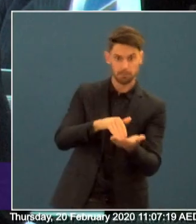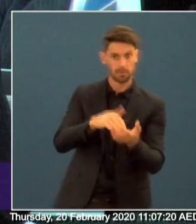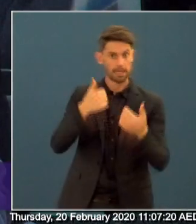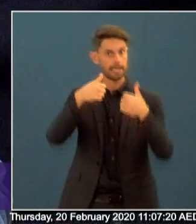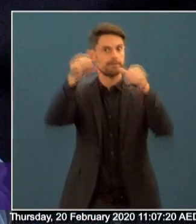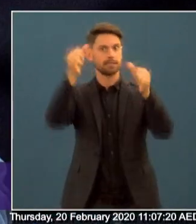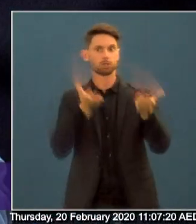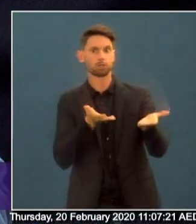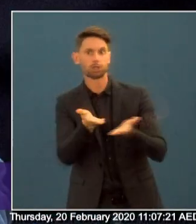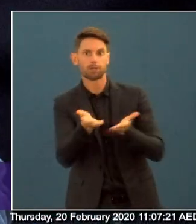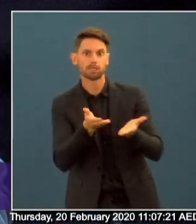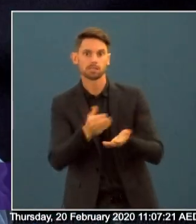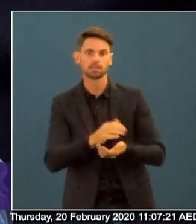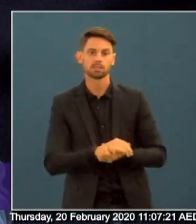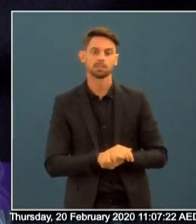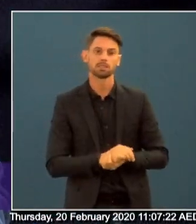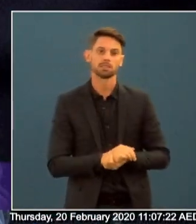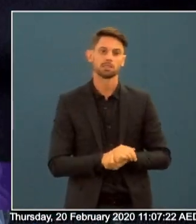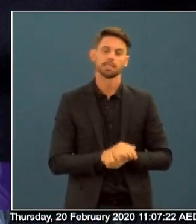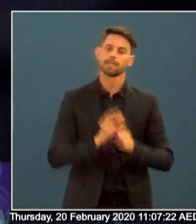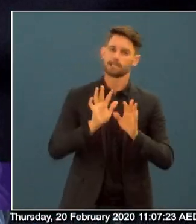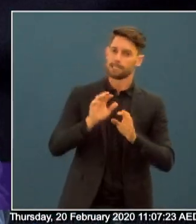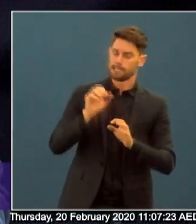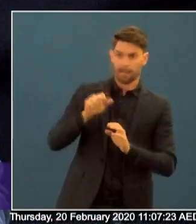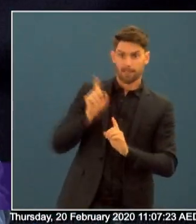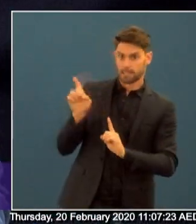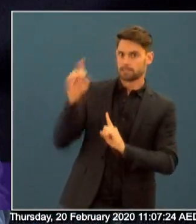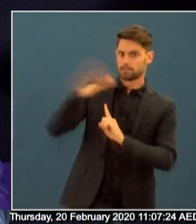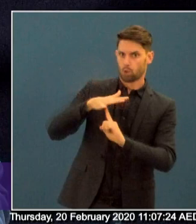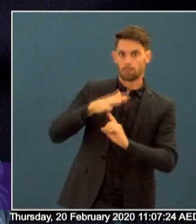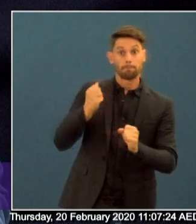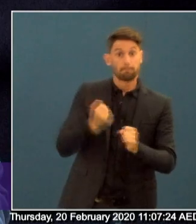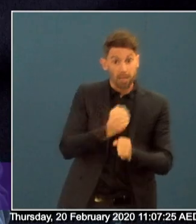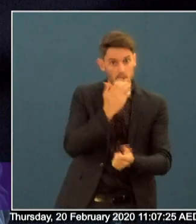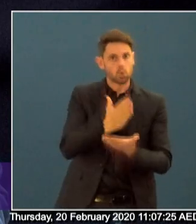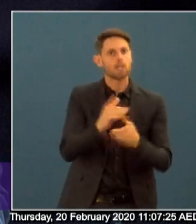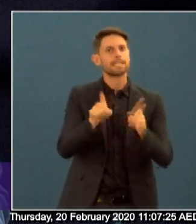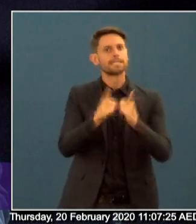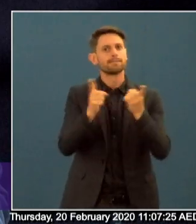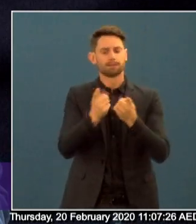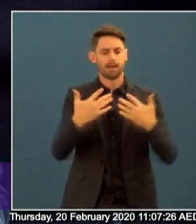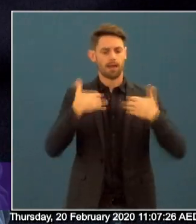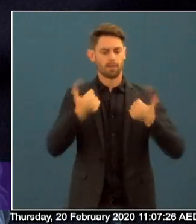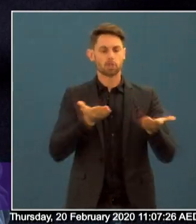It has high relevance for the accessibility of those services for people with disabilities,